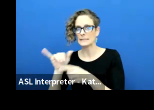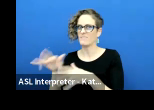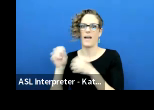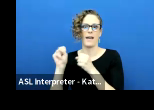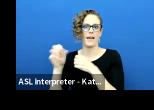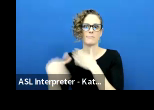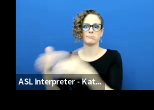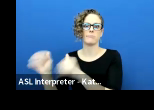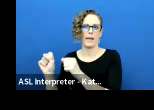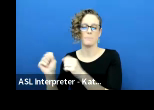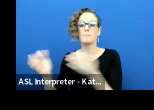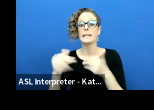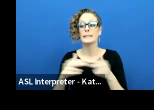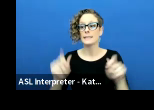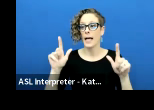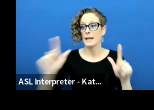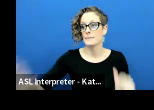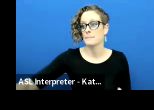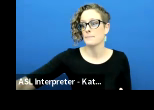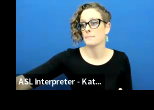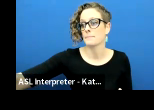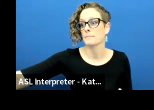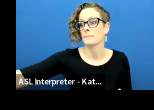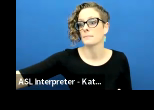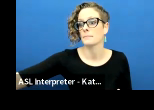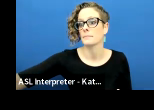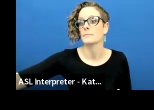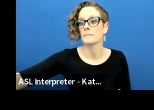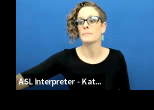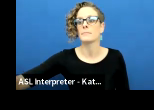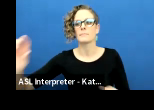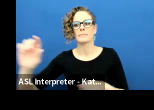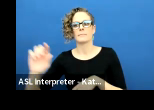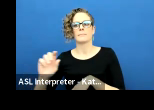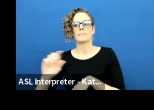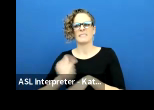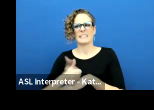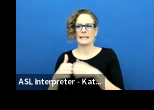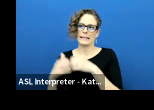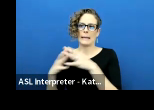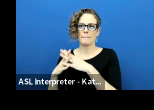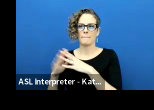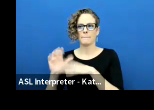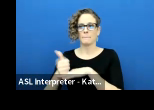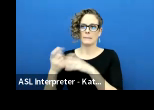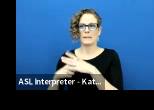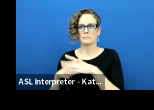implement okay great so as we Implement you know we try to look at infrastructure First